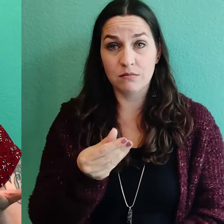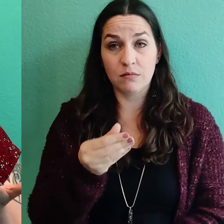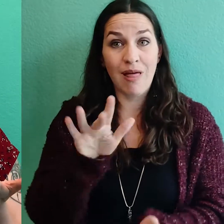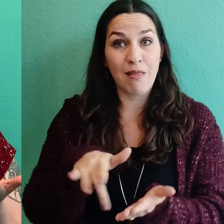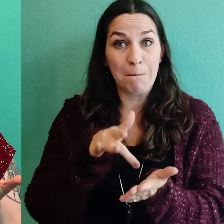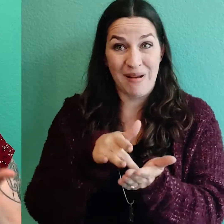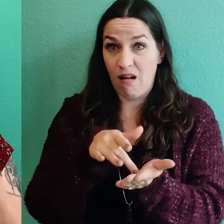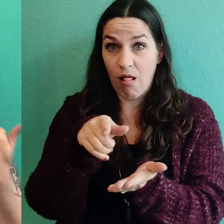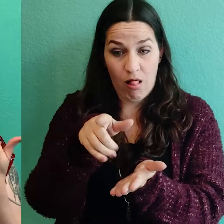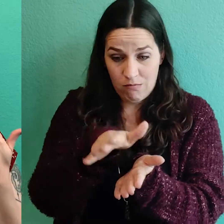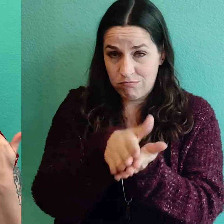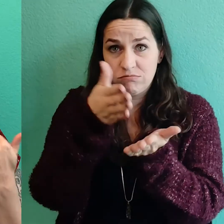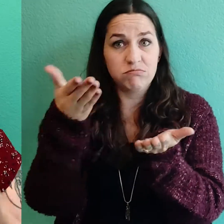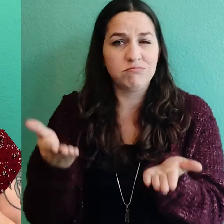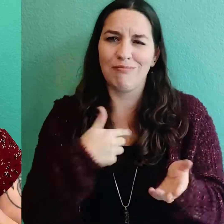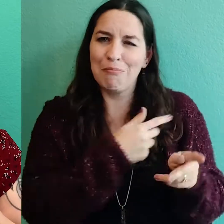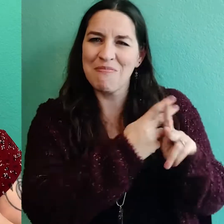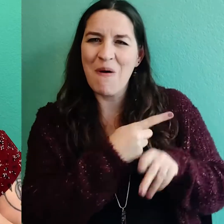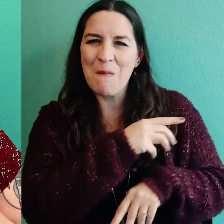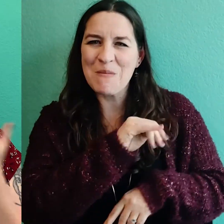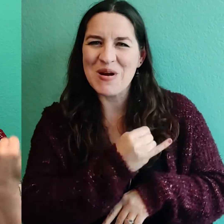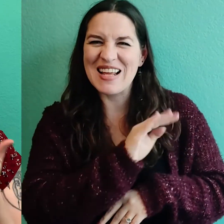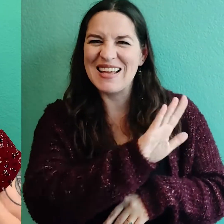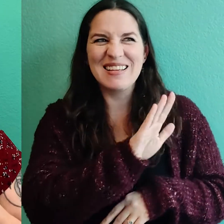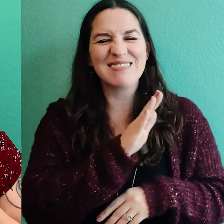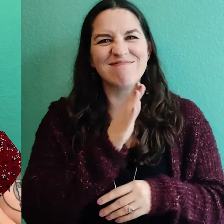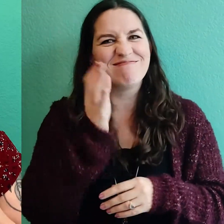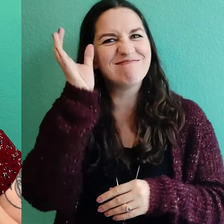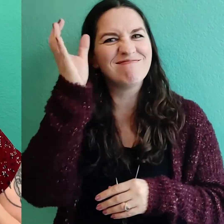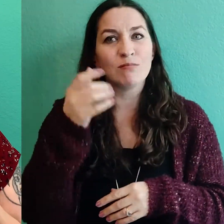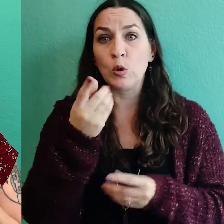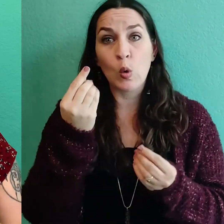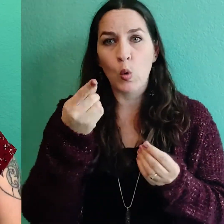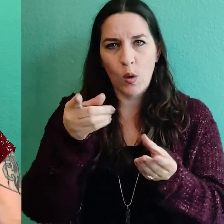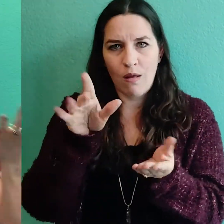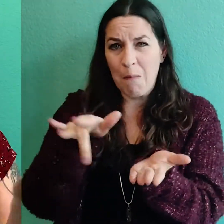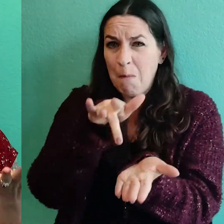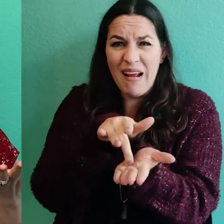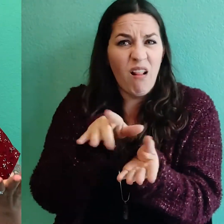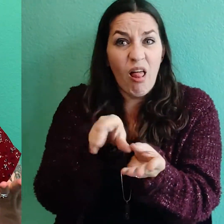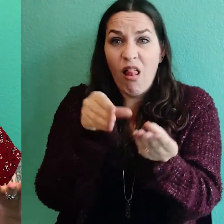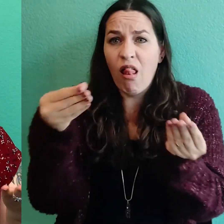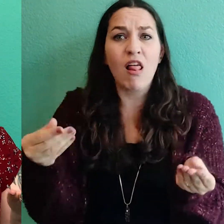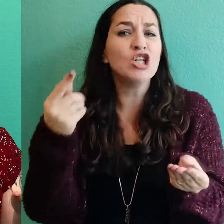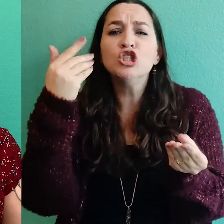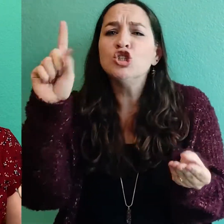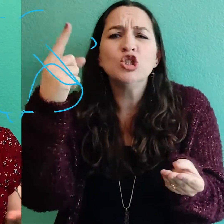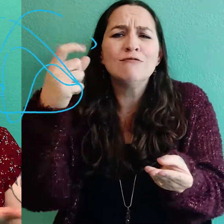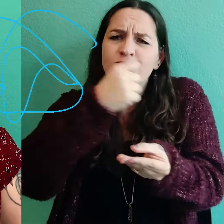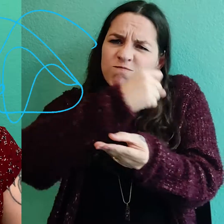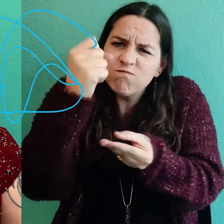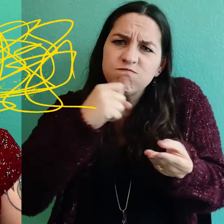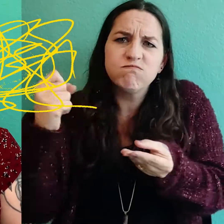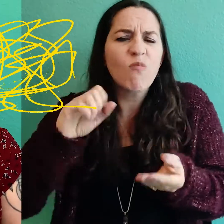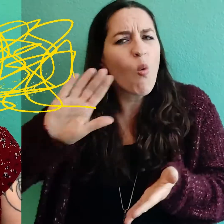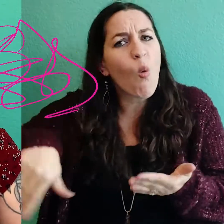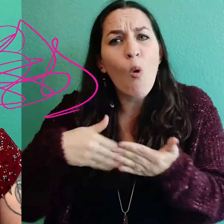going to borrow this from my pal Monique, because this is my favorite trick that she does. Open it to somewhere in the middle and scribble that whole